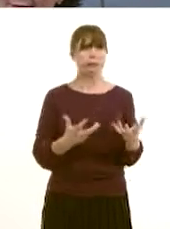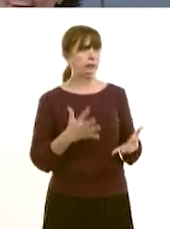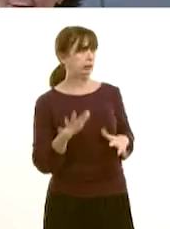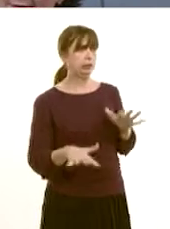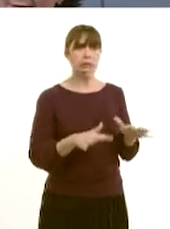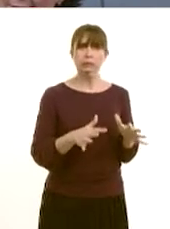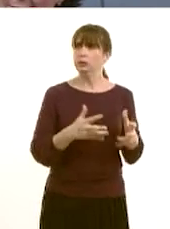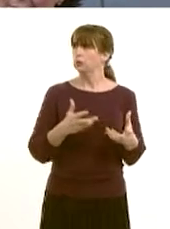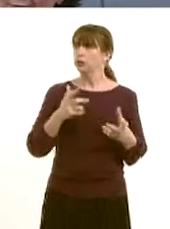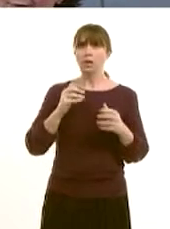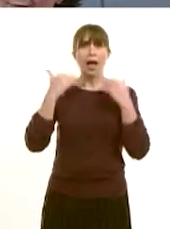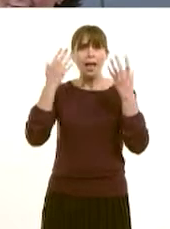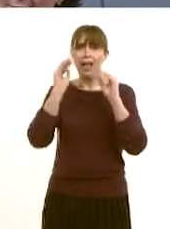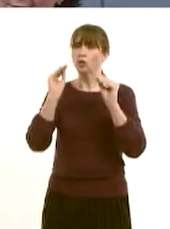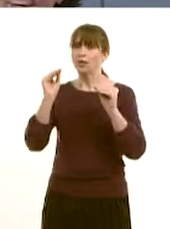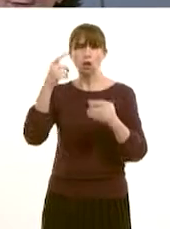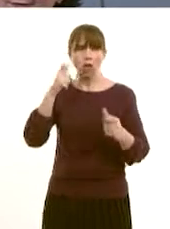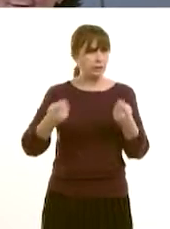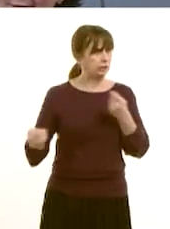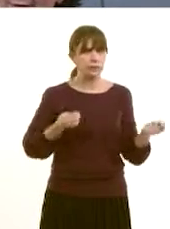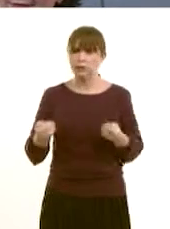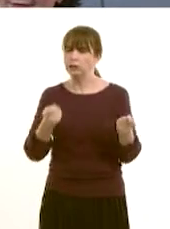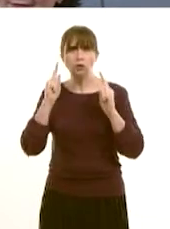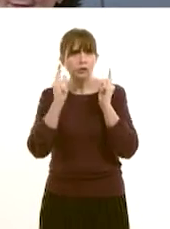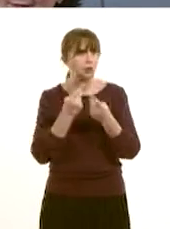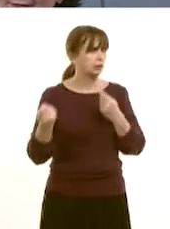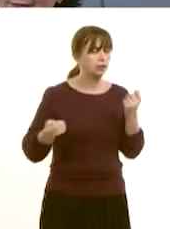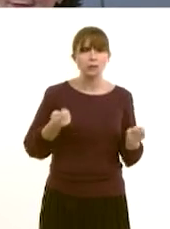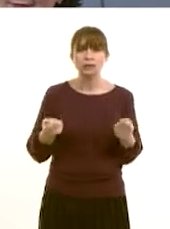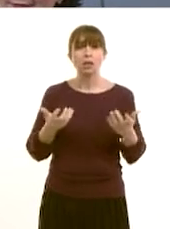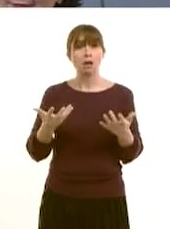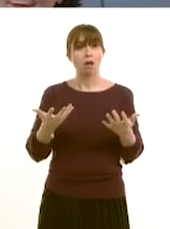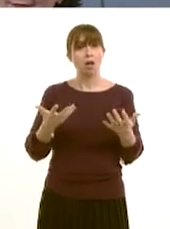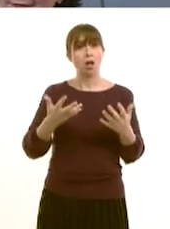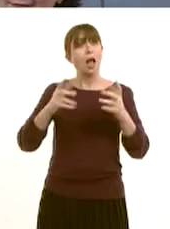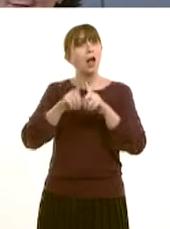education, and, above all, on research in universities.